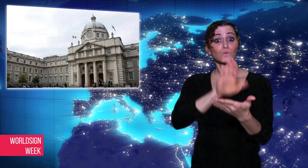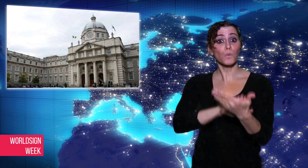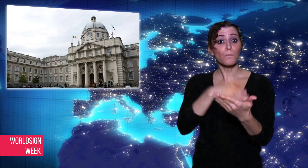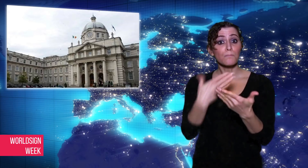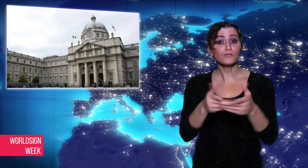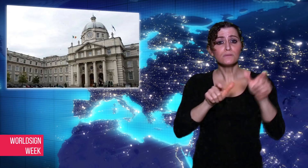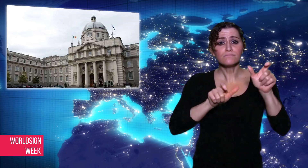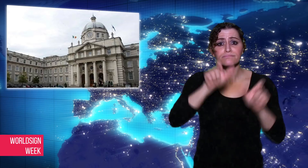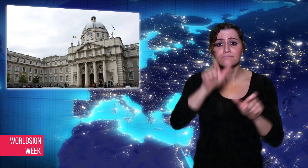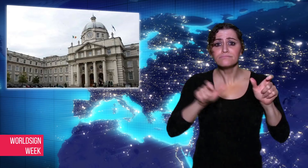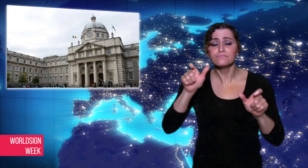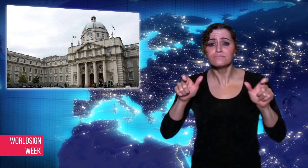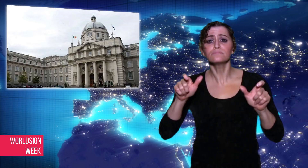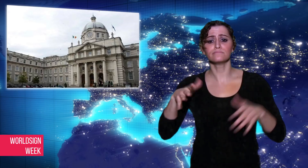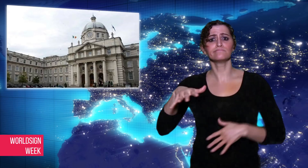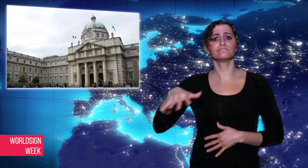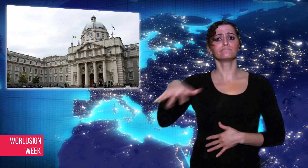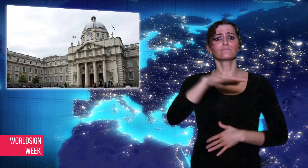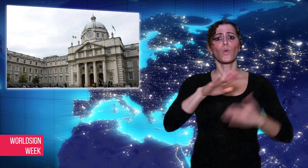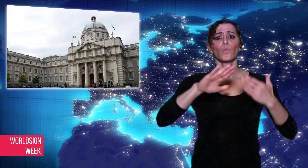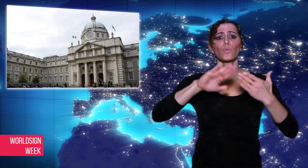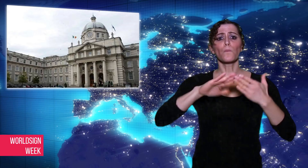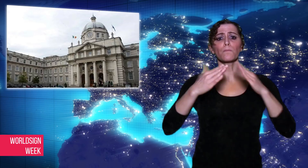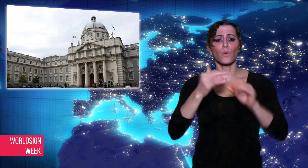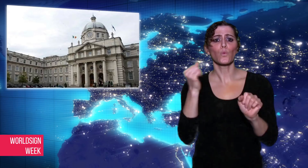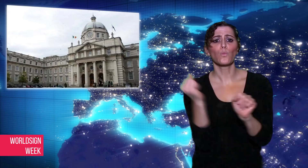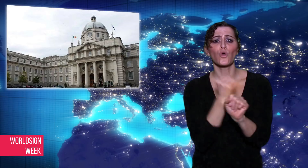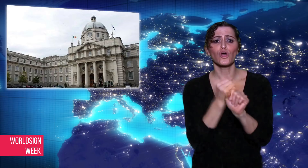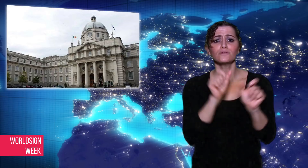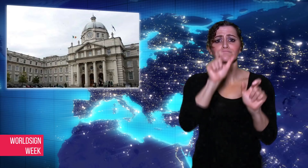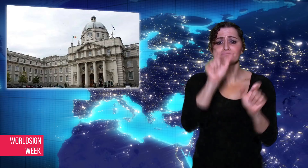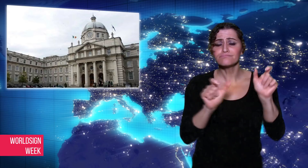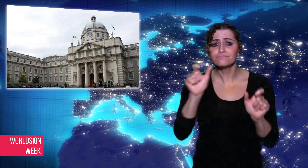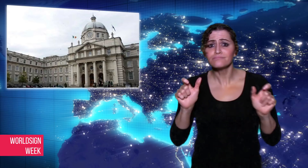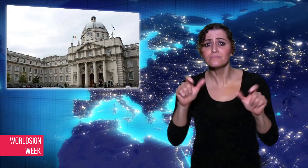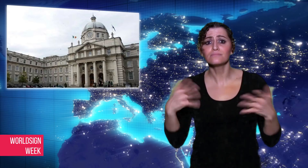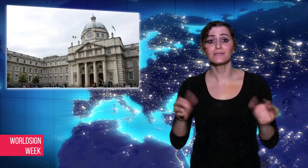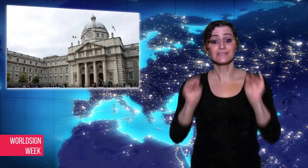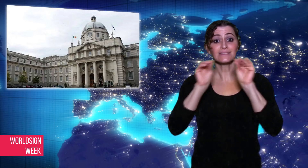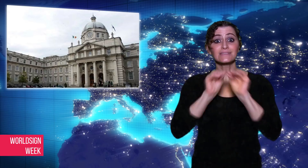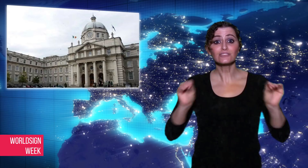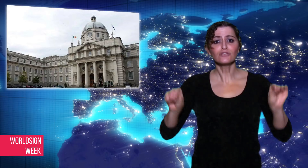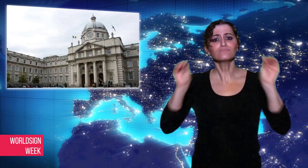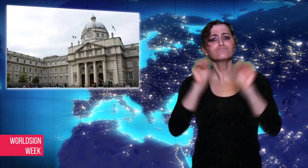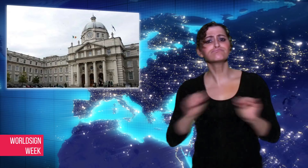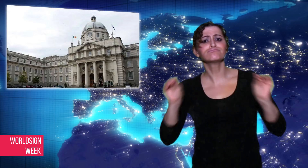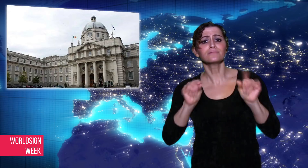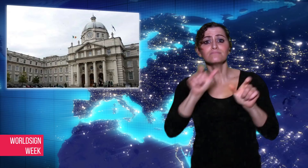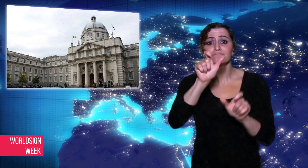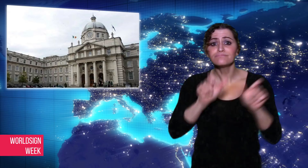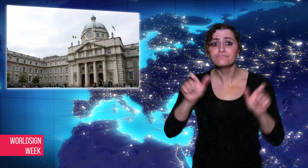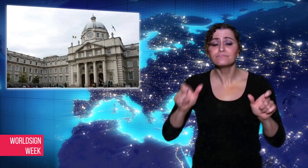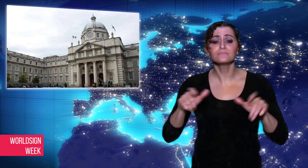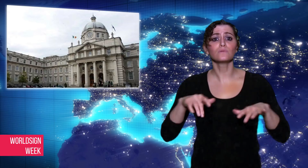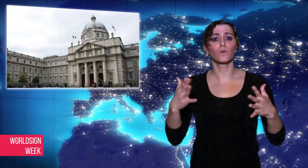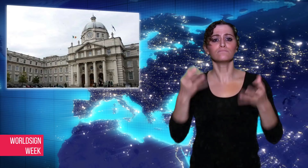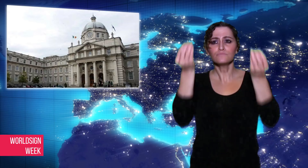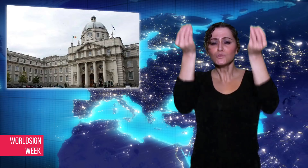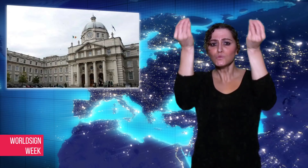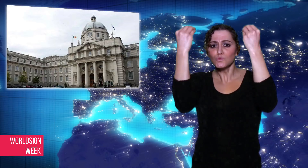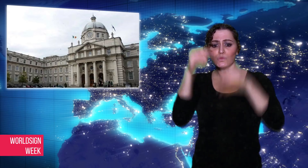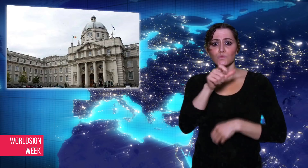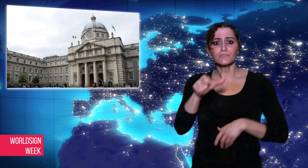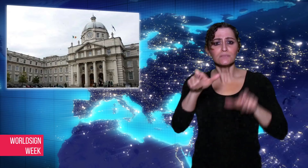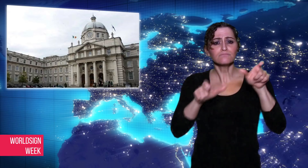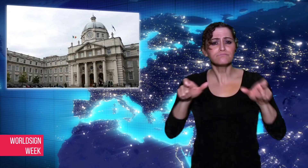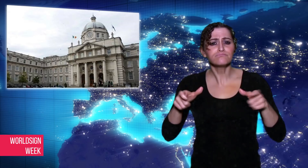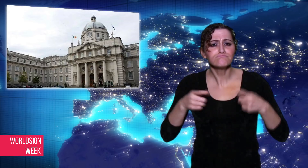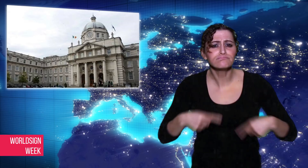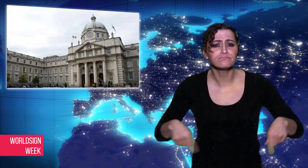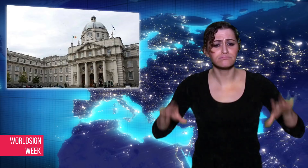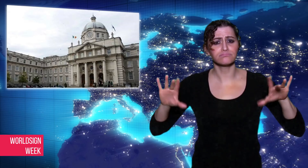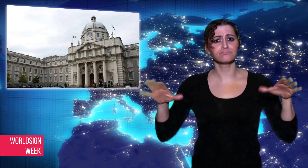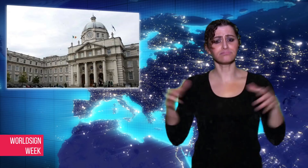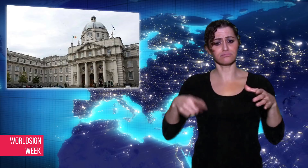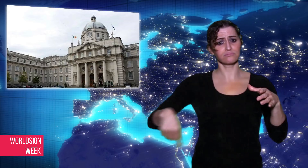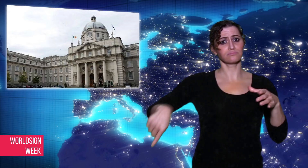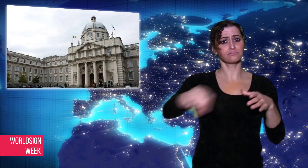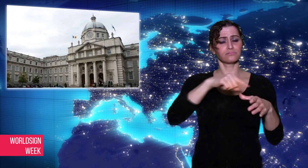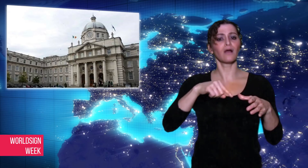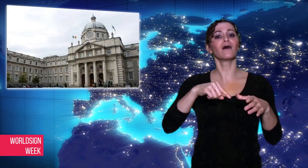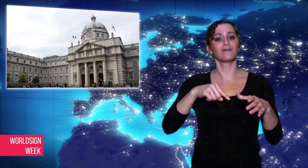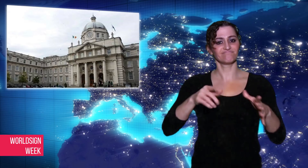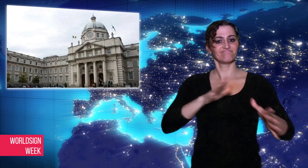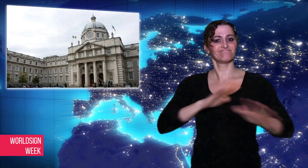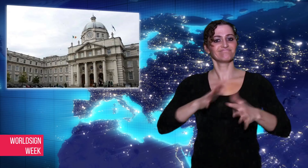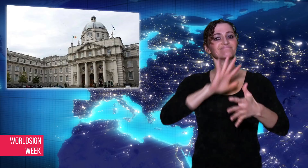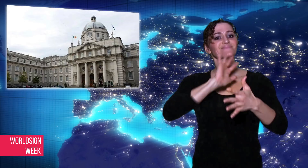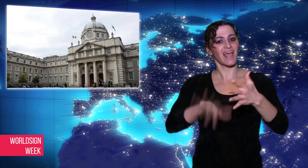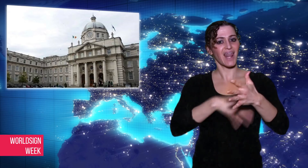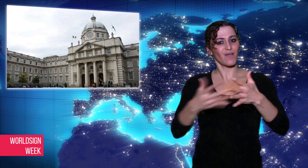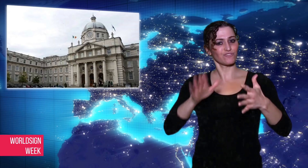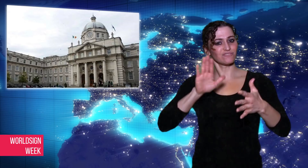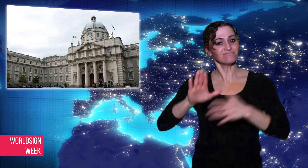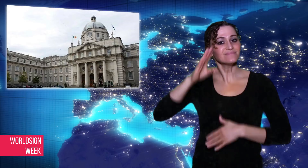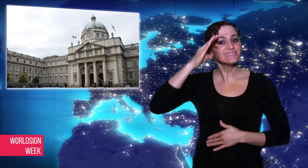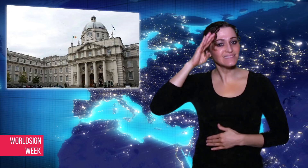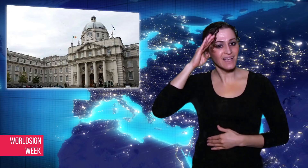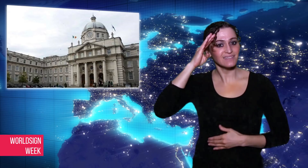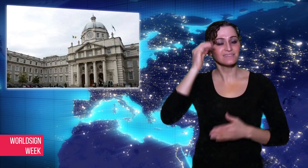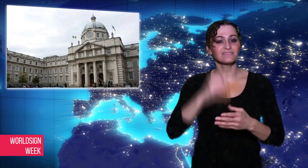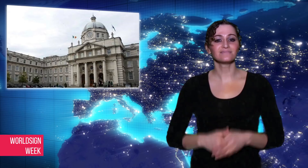students - use ISL.